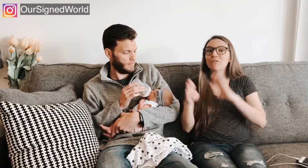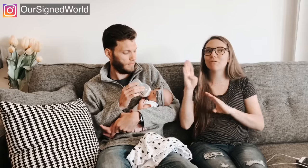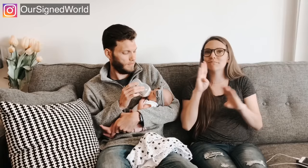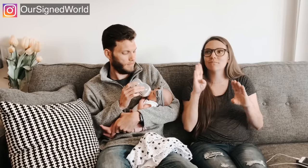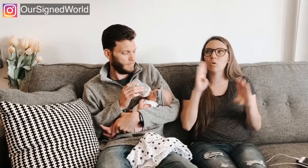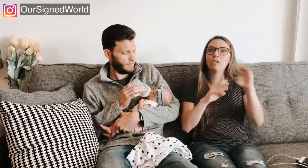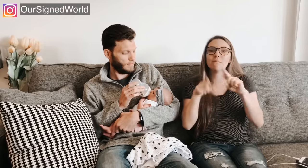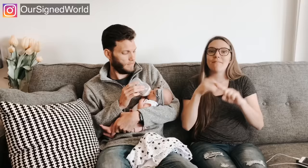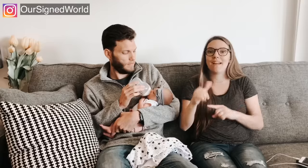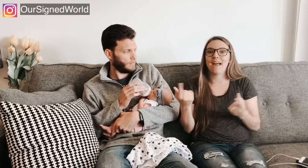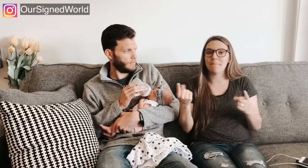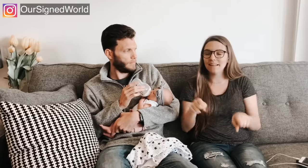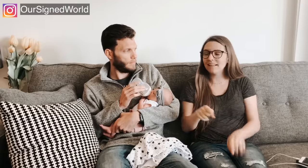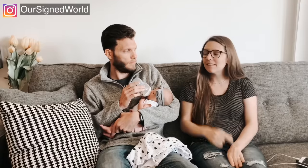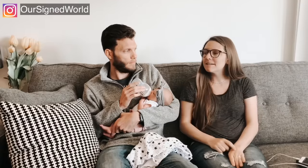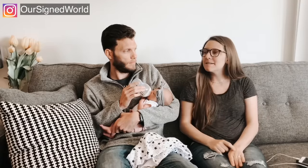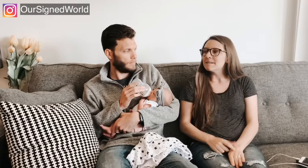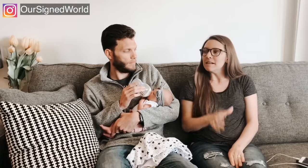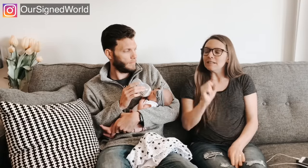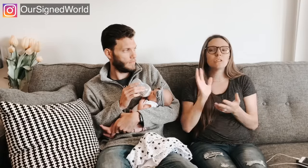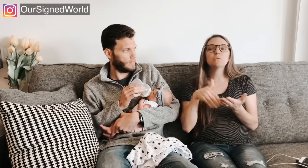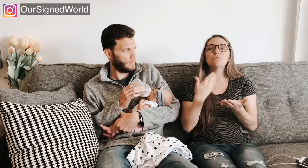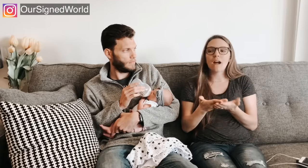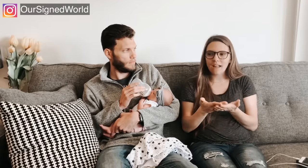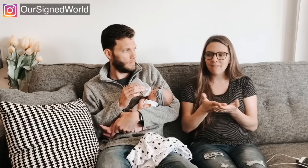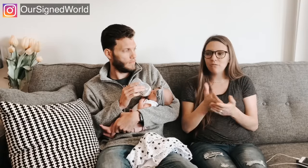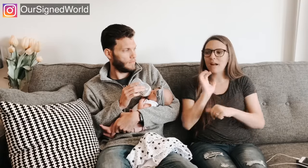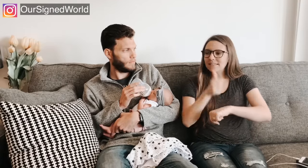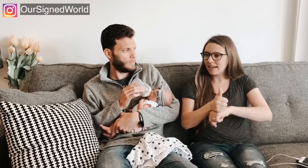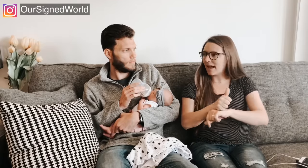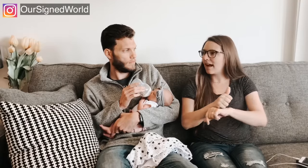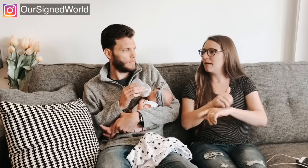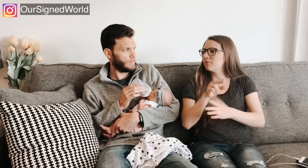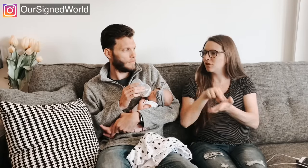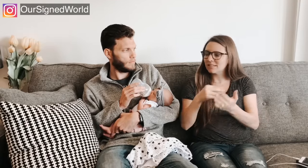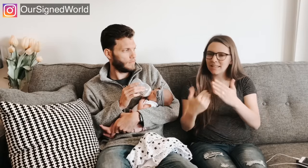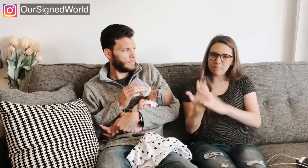worried about that happening. We arrived we got set up, nurses came in